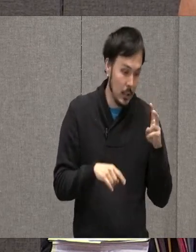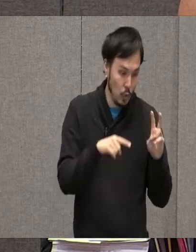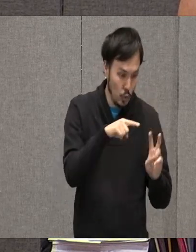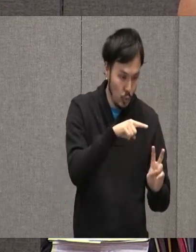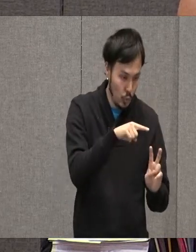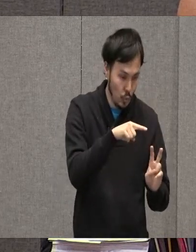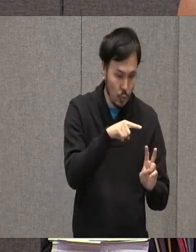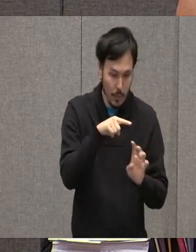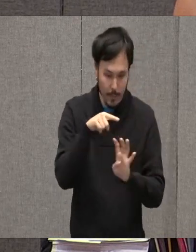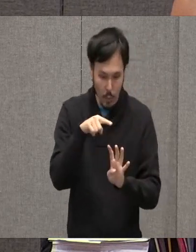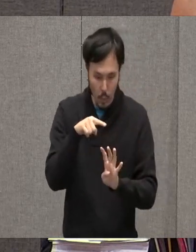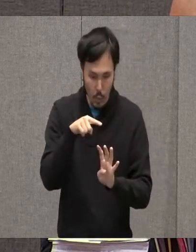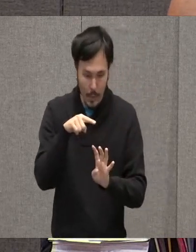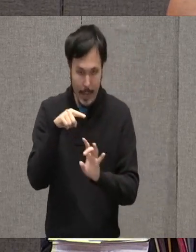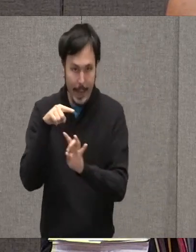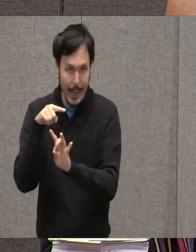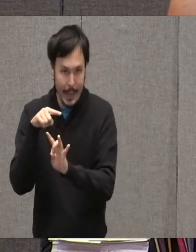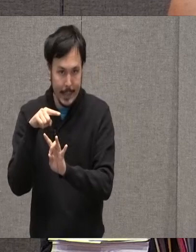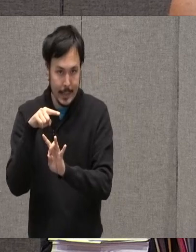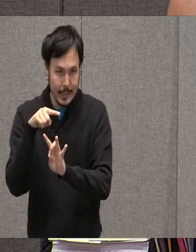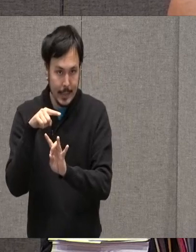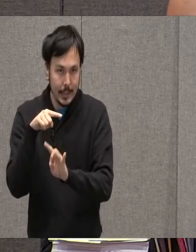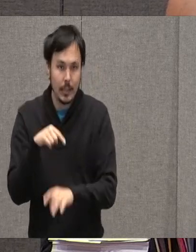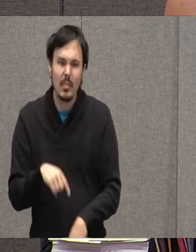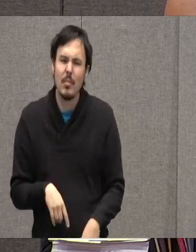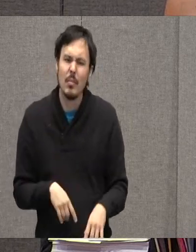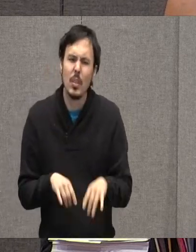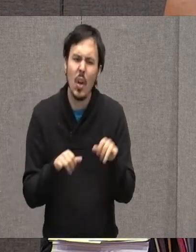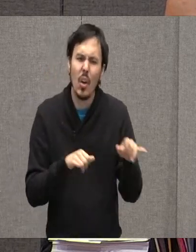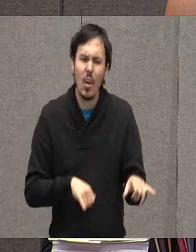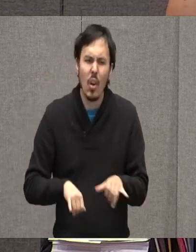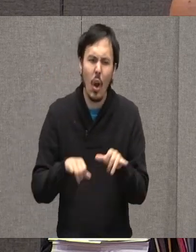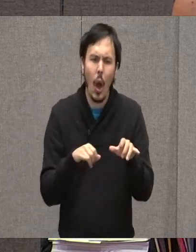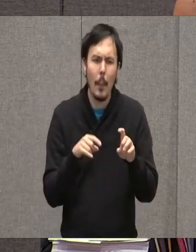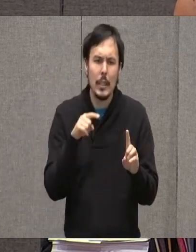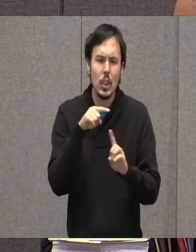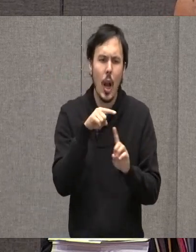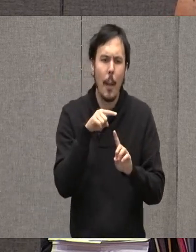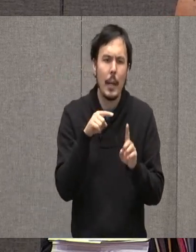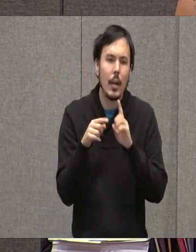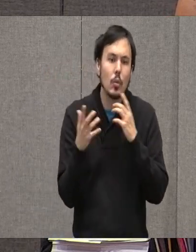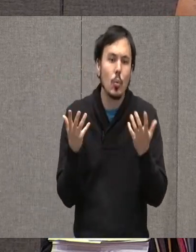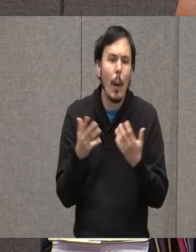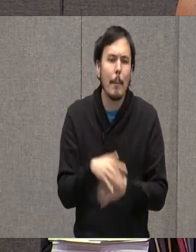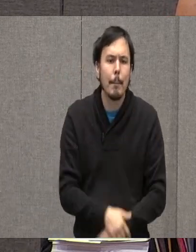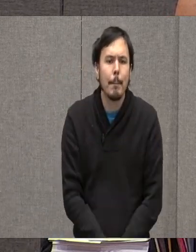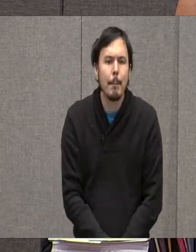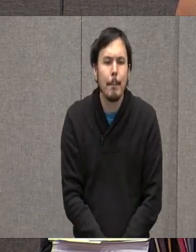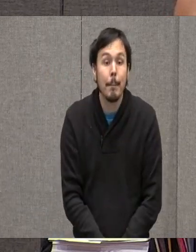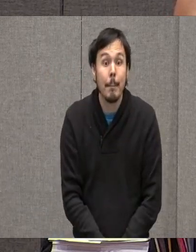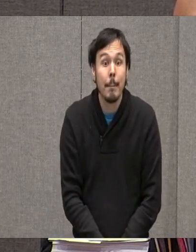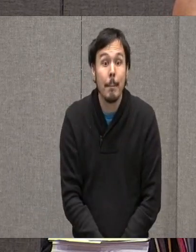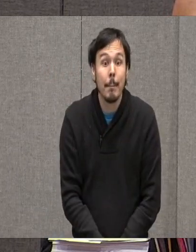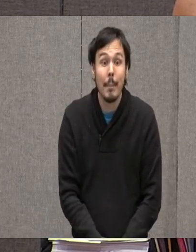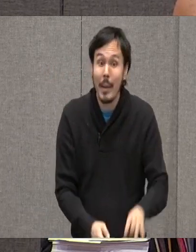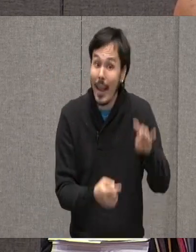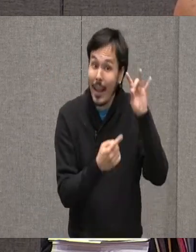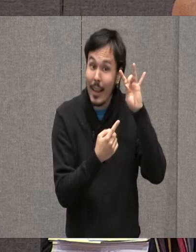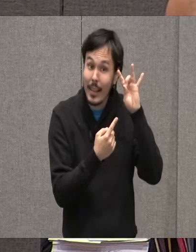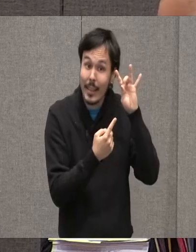Can you think of what a common denominator would be for all three of those numbers? Eight right, because we know